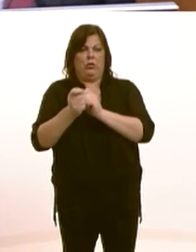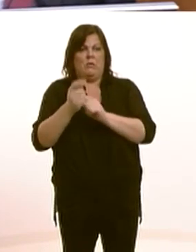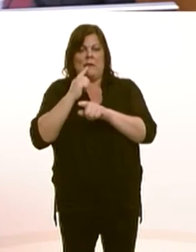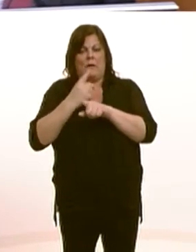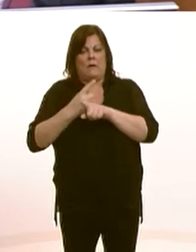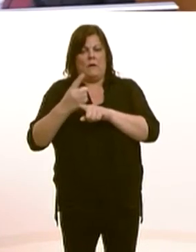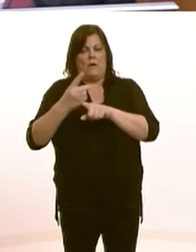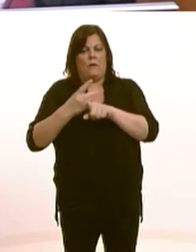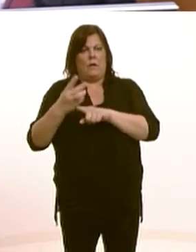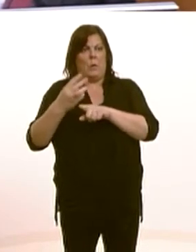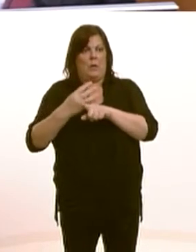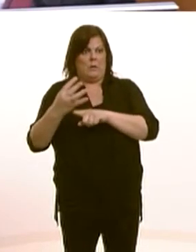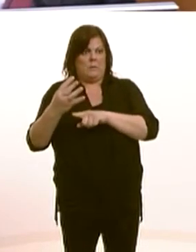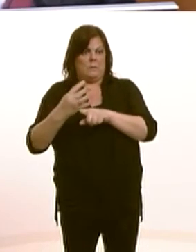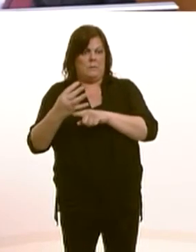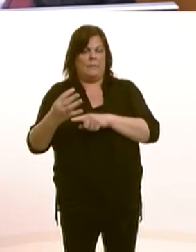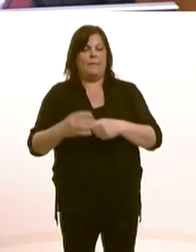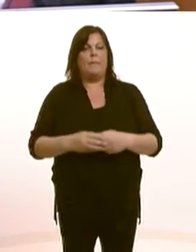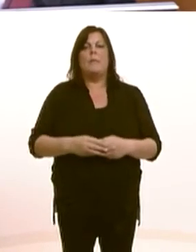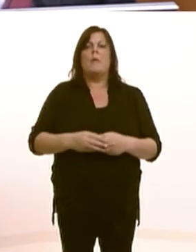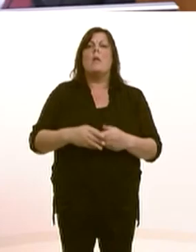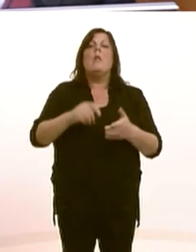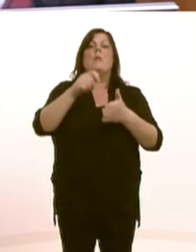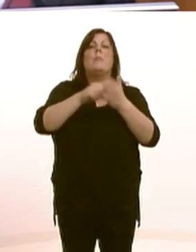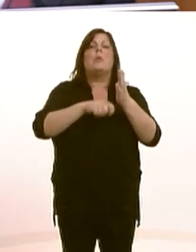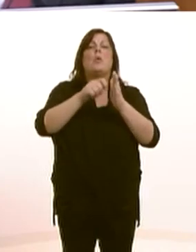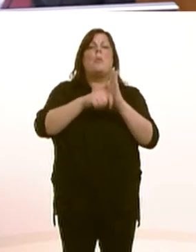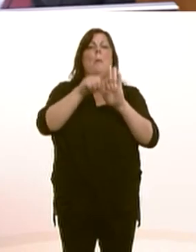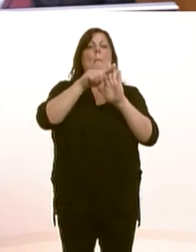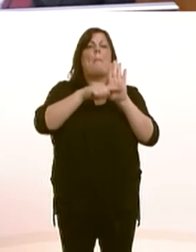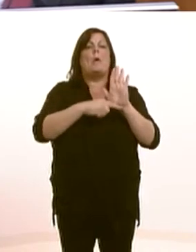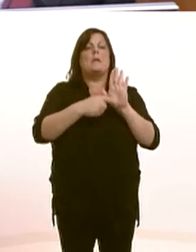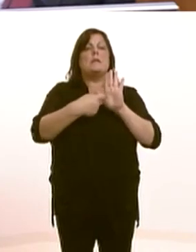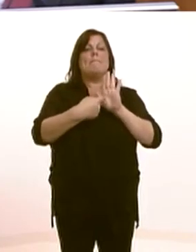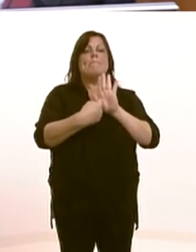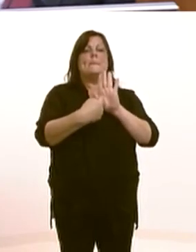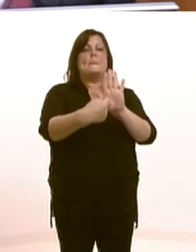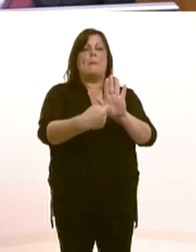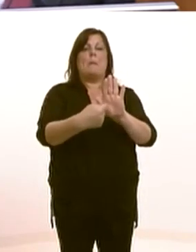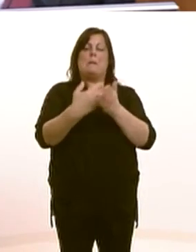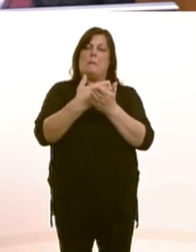Carwyn Jones: The procurement policy statement does provide clear direction to the Welsh public sector.